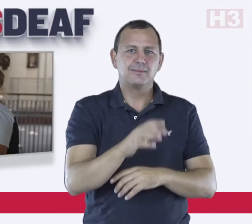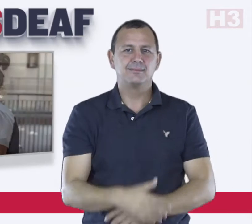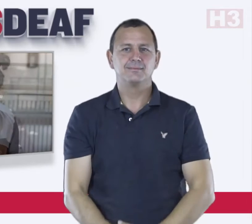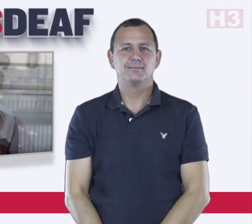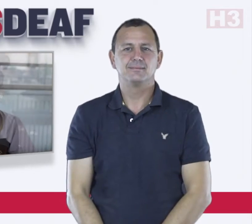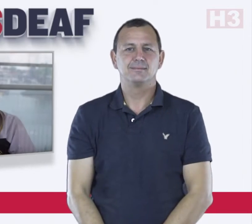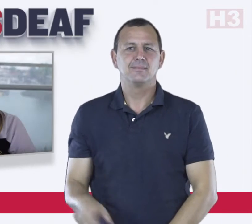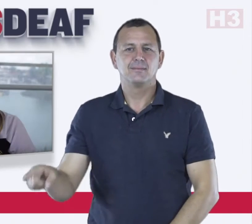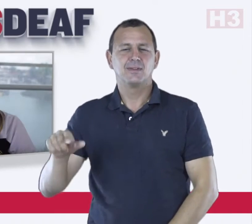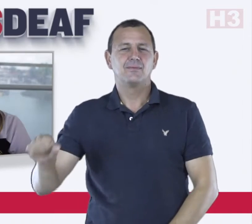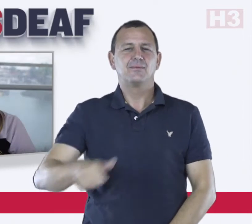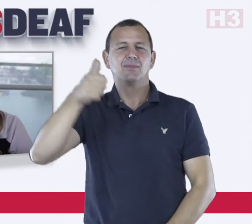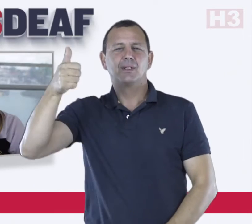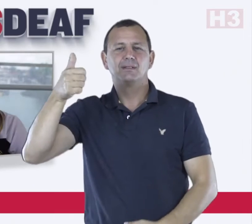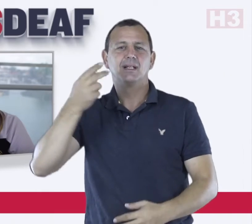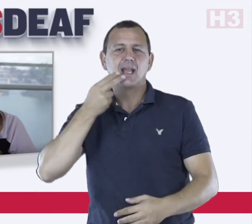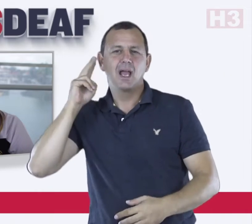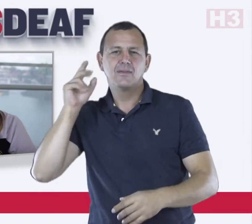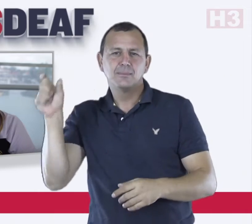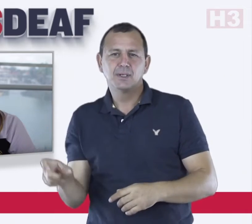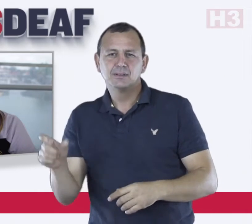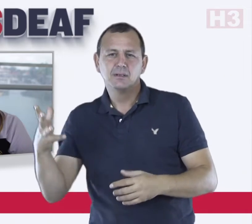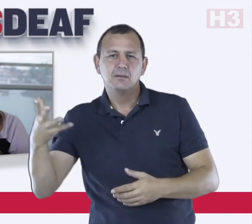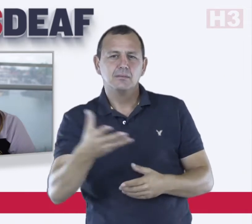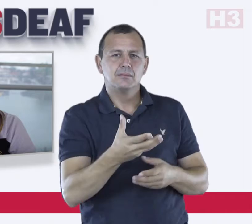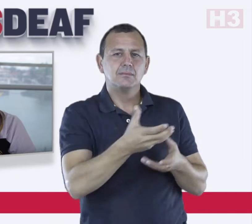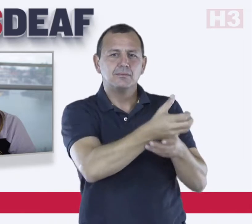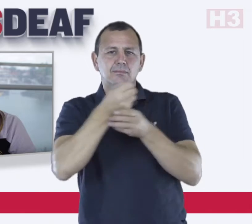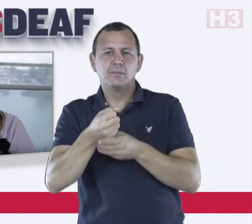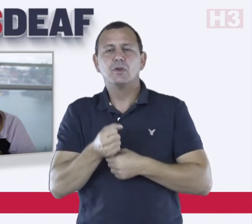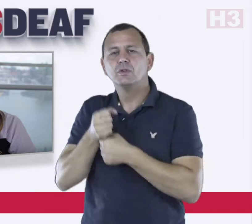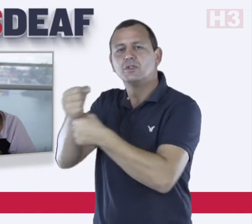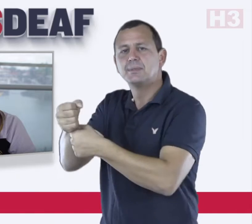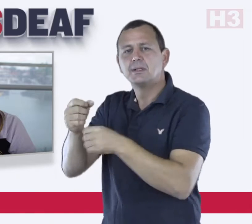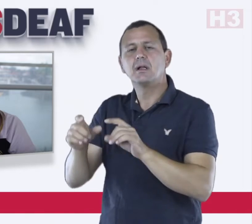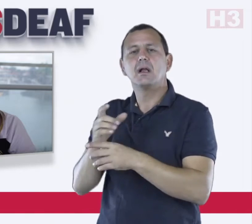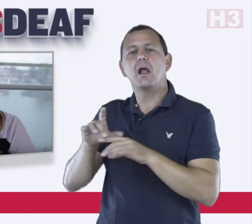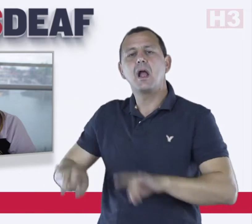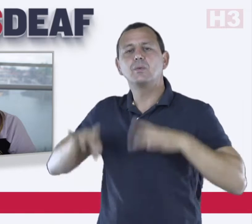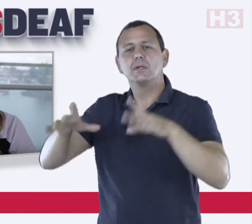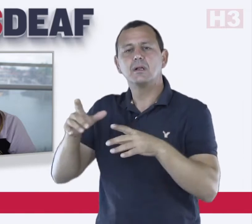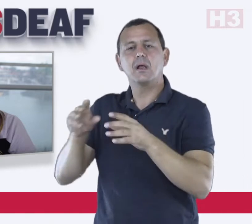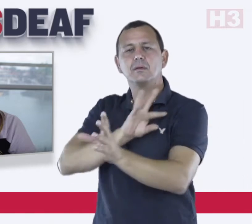with an impressive resume. She was the first deaf person to be chosen to represent Australia